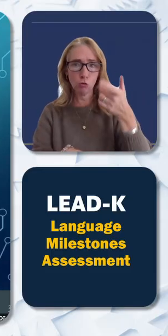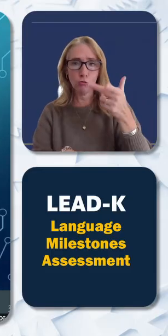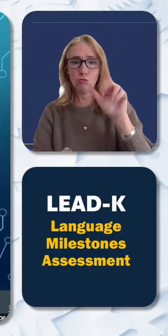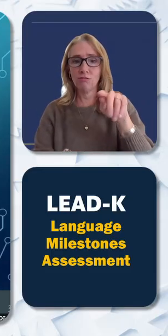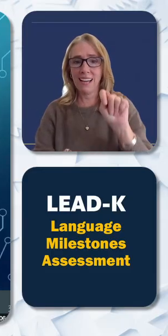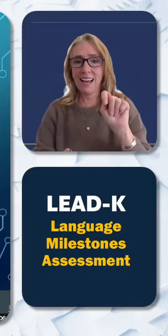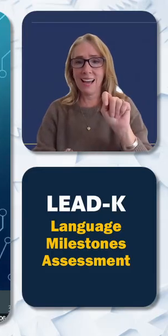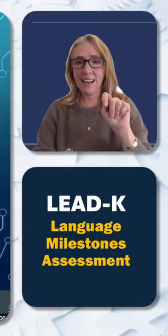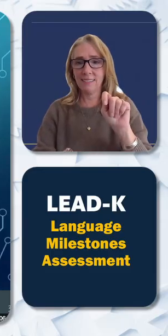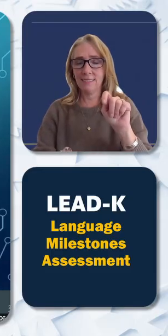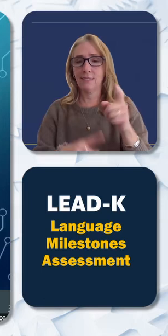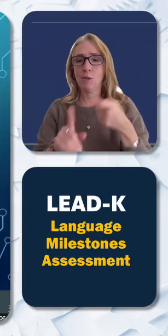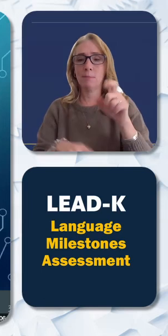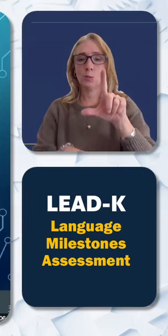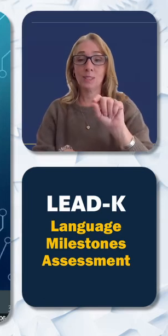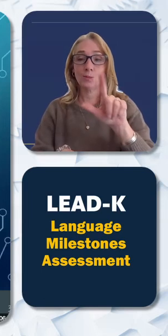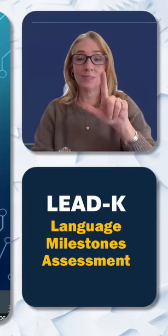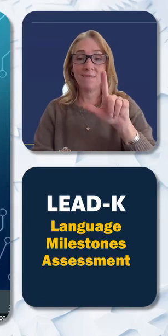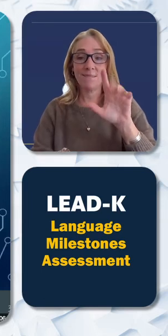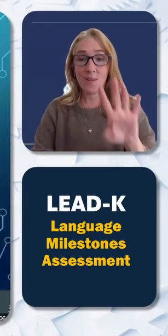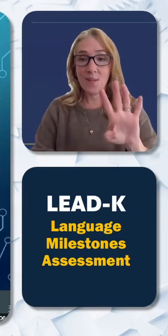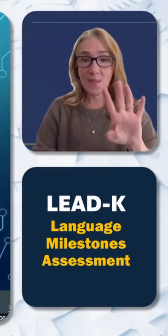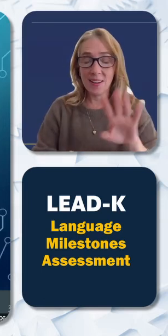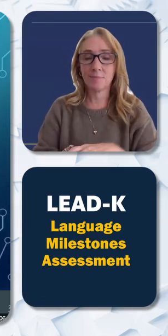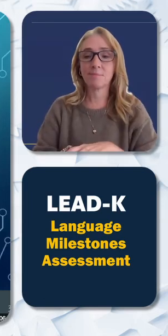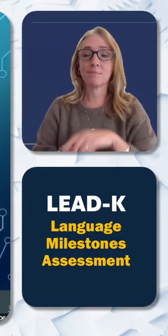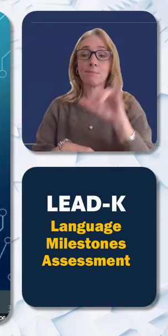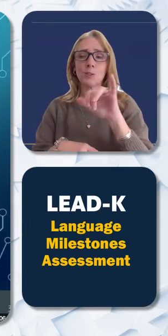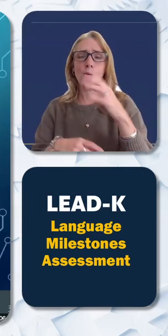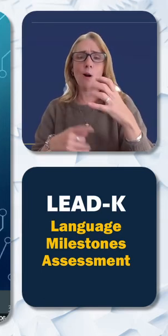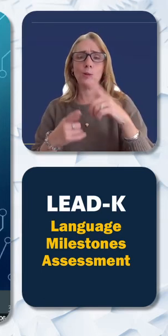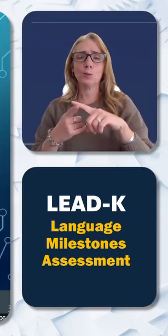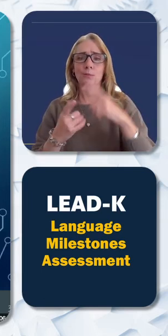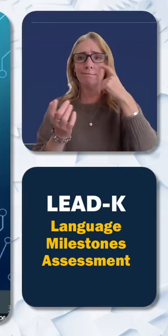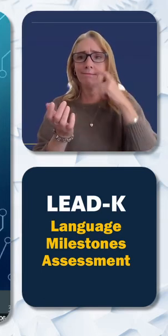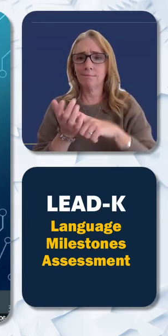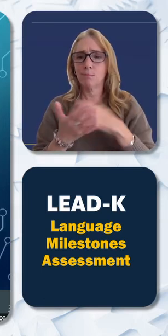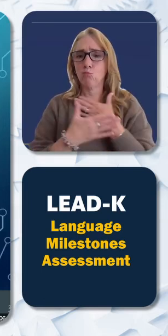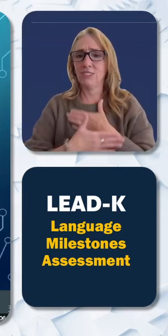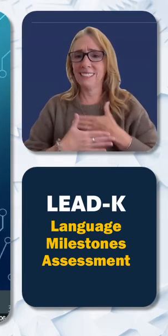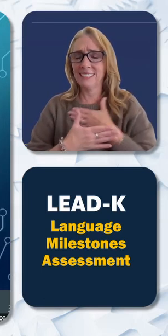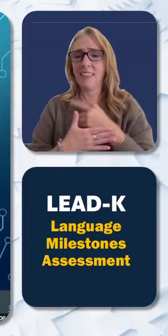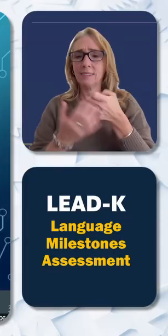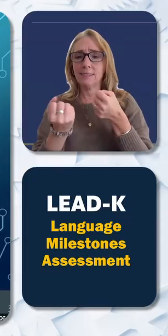or HRSA, which is a federal grant. given in 2024.